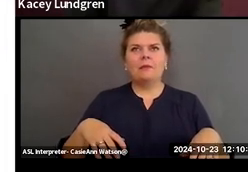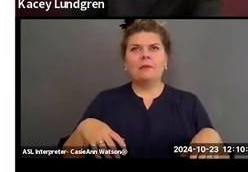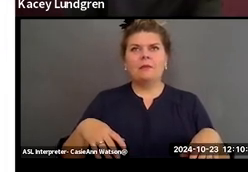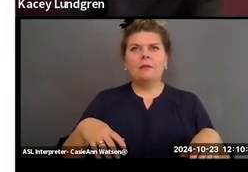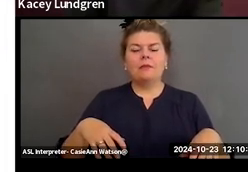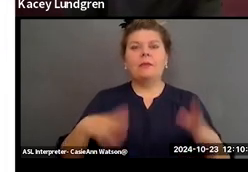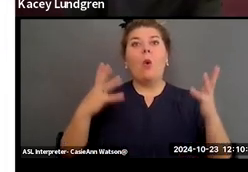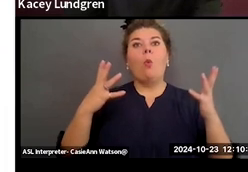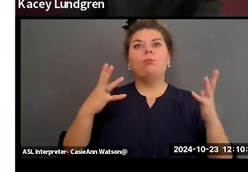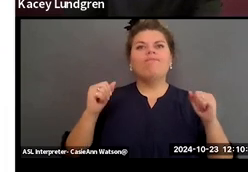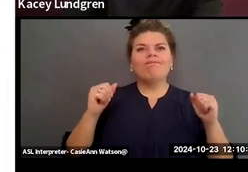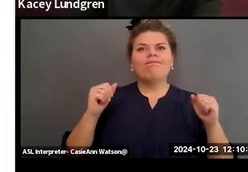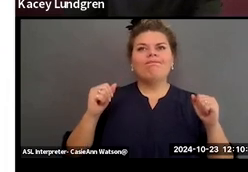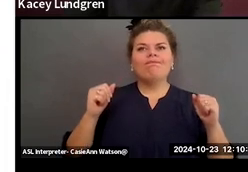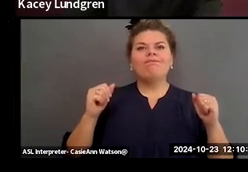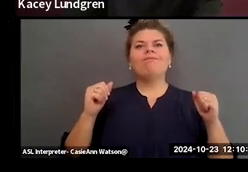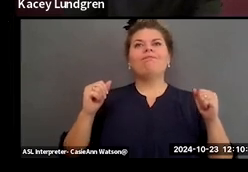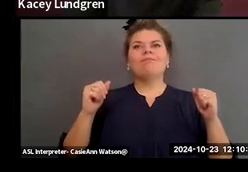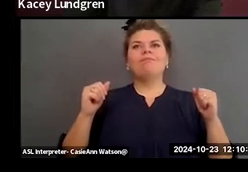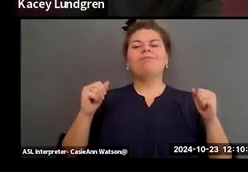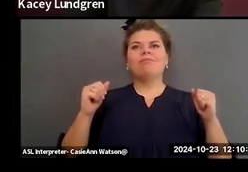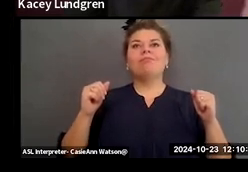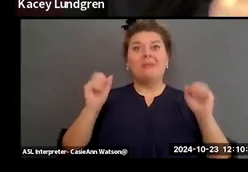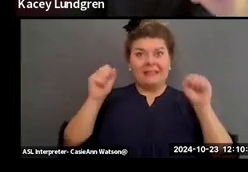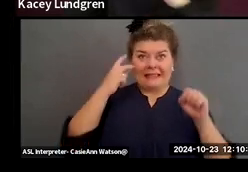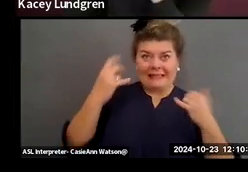Okay. Can you see it now, Erin?